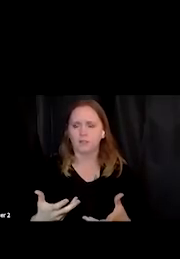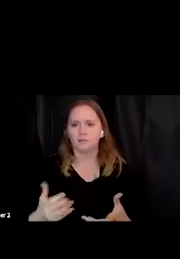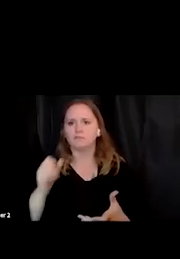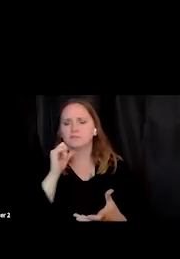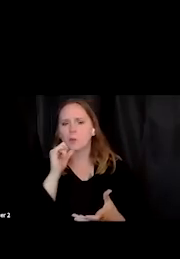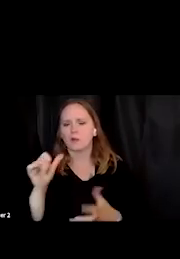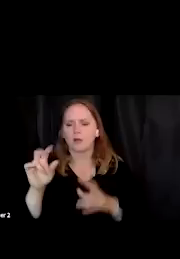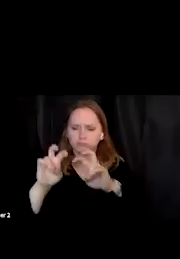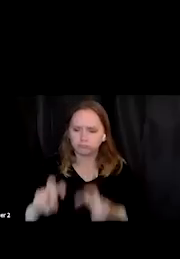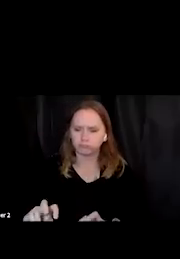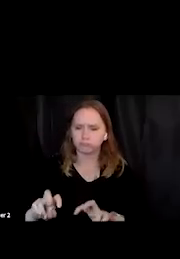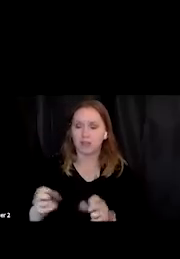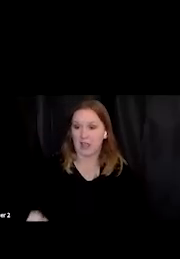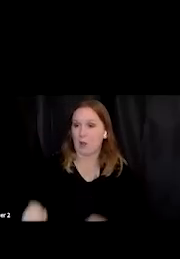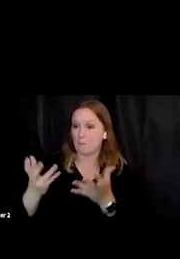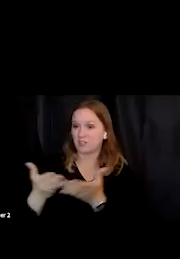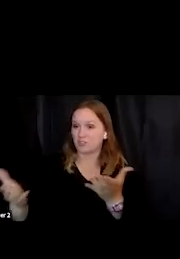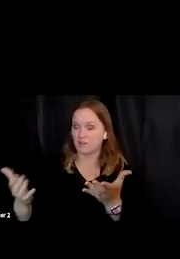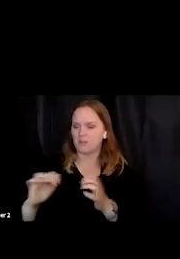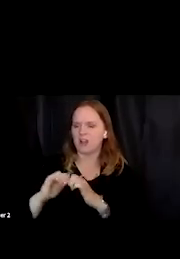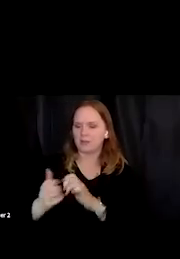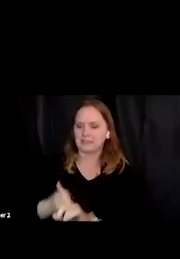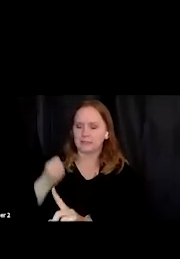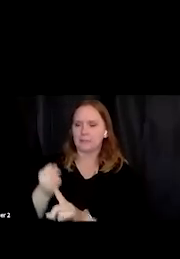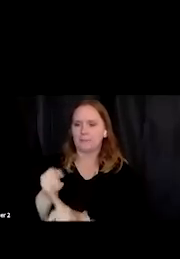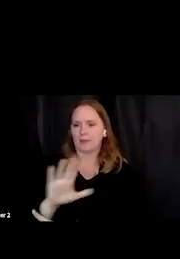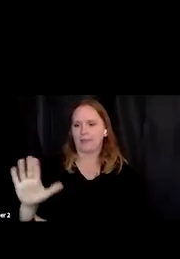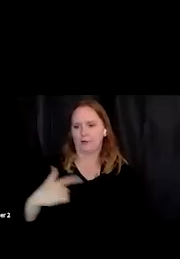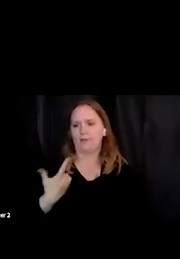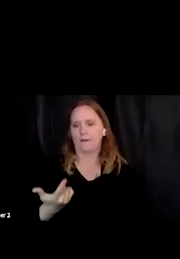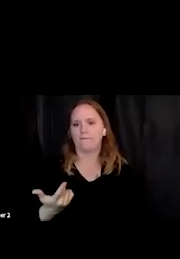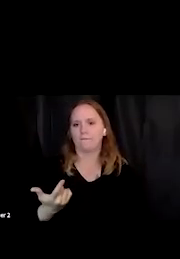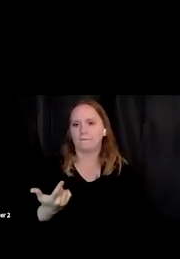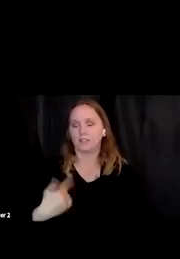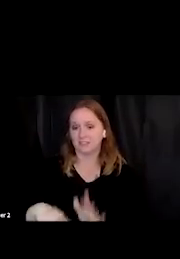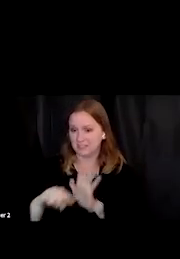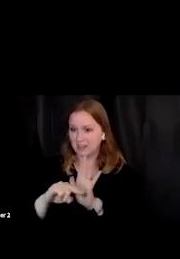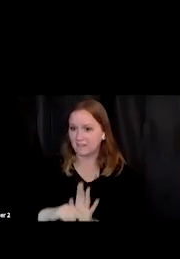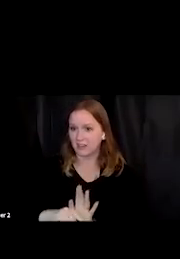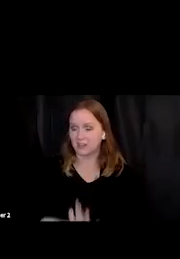but what the stuff does to the person's life. How impactful in a negative way does it impact their lives?